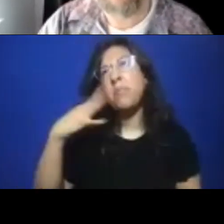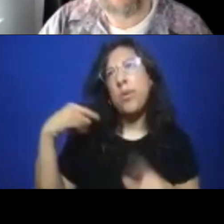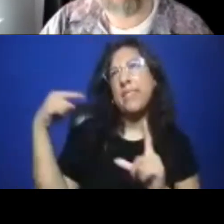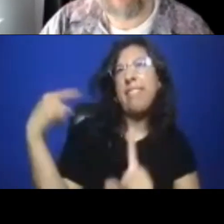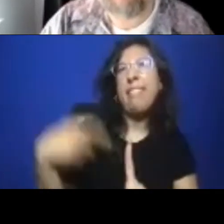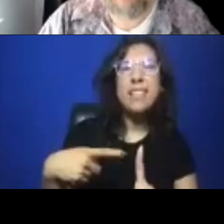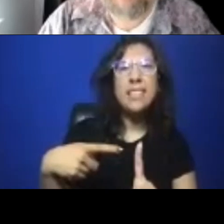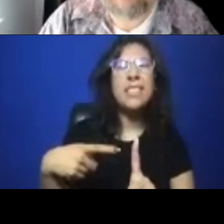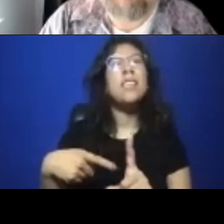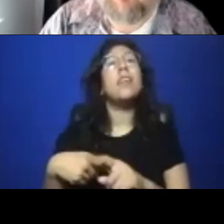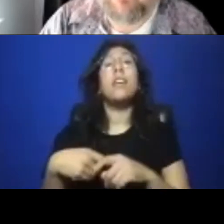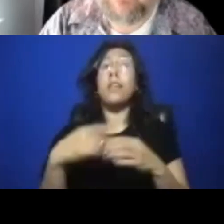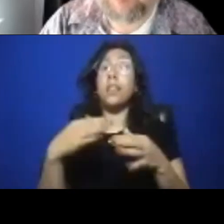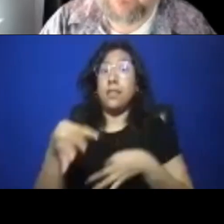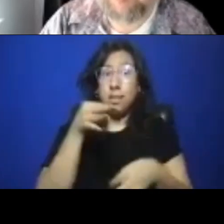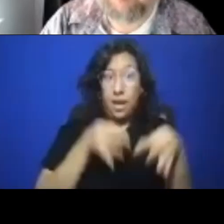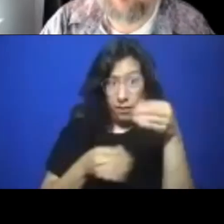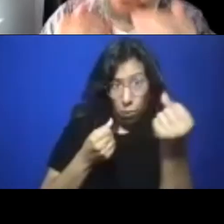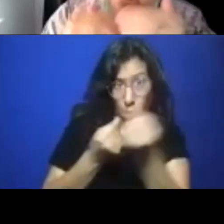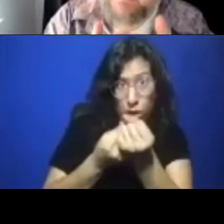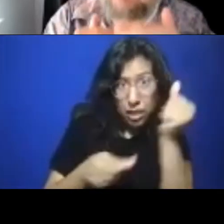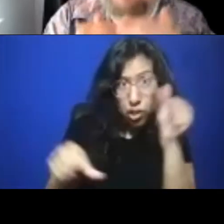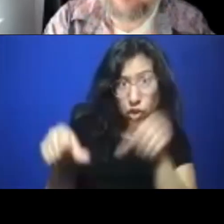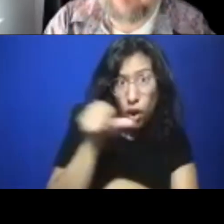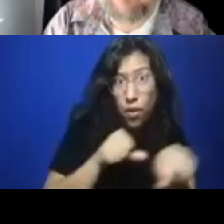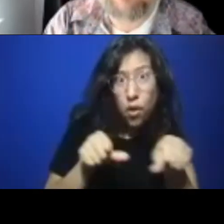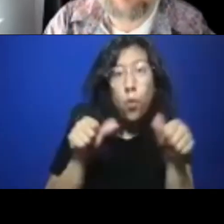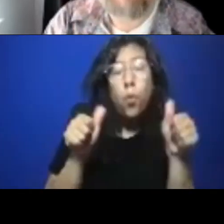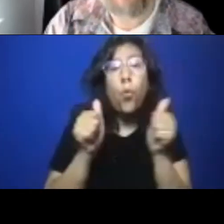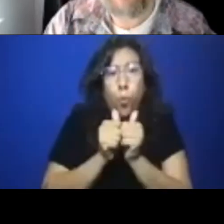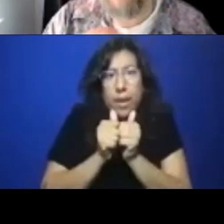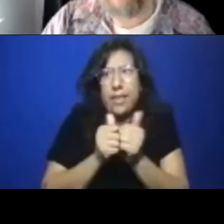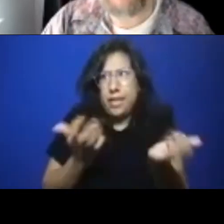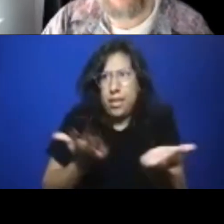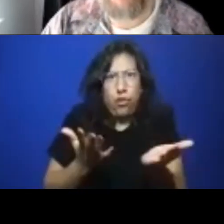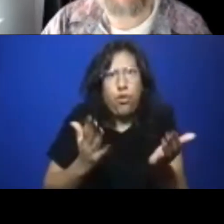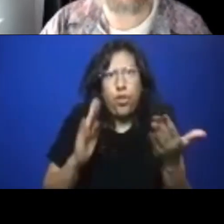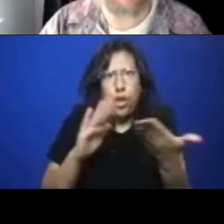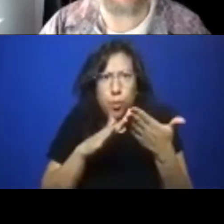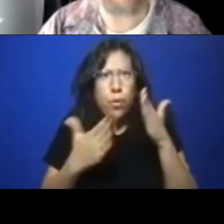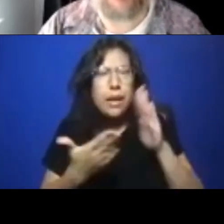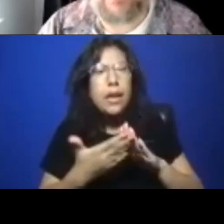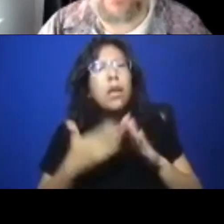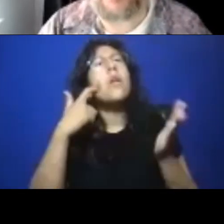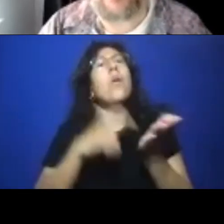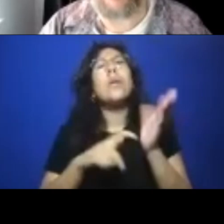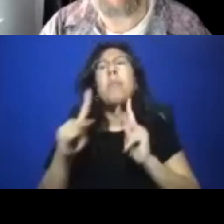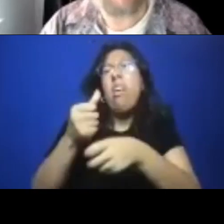And rather than supporting each other within the community, we're seeing people lash out at each other.